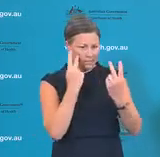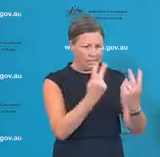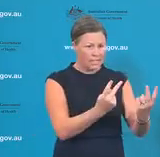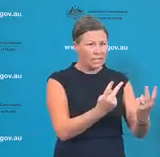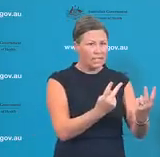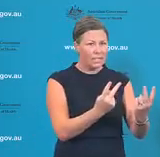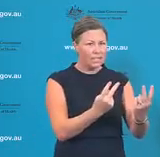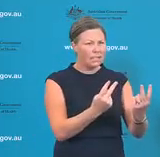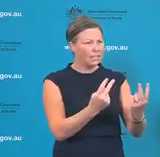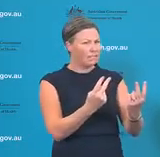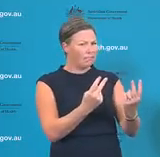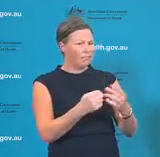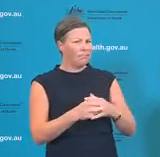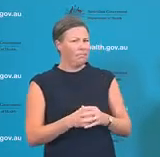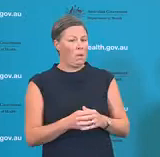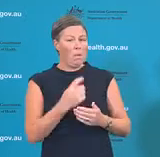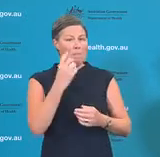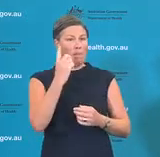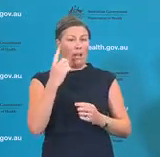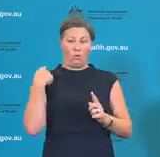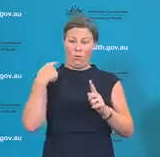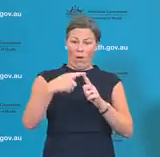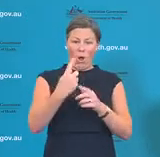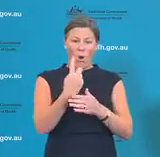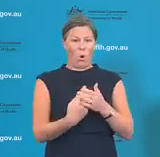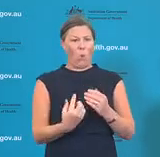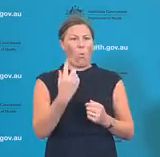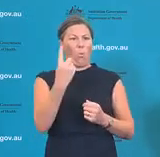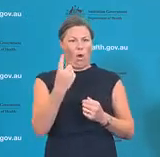How confident can we be that that is the only case, given the